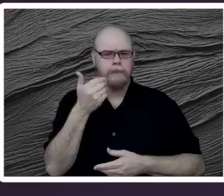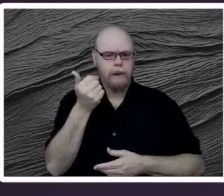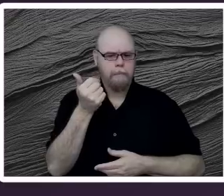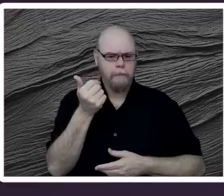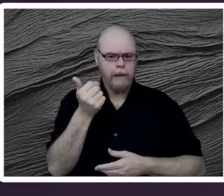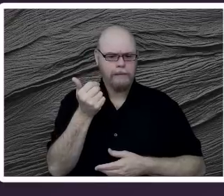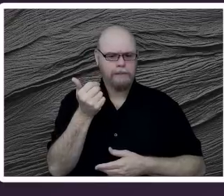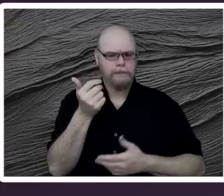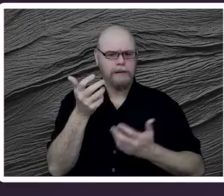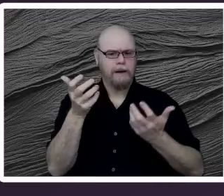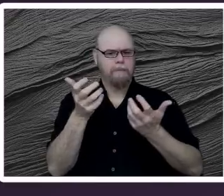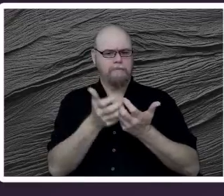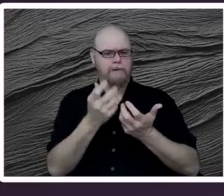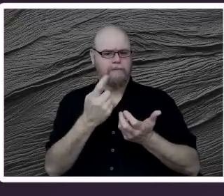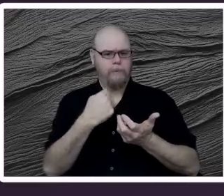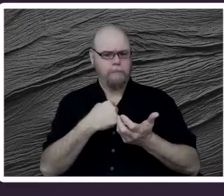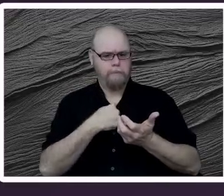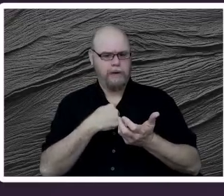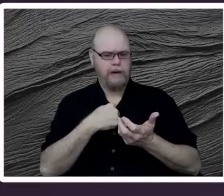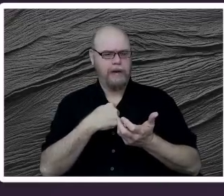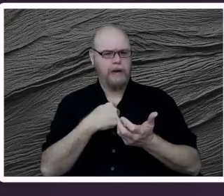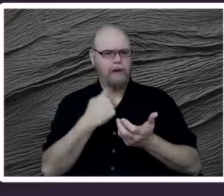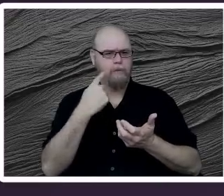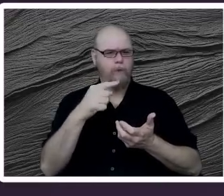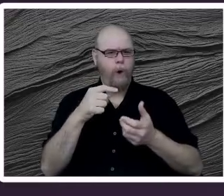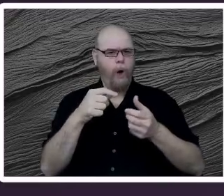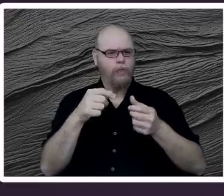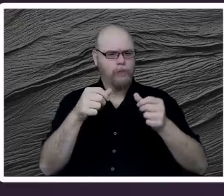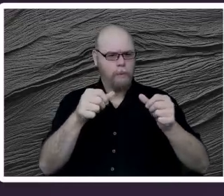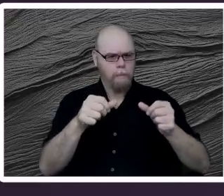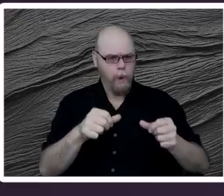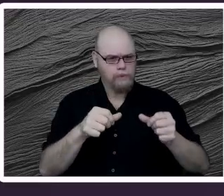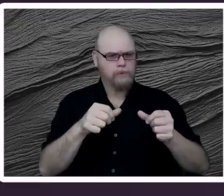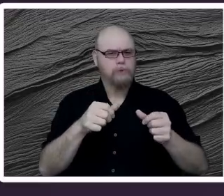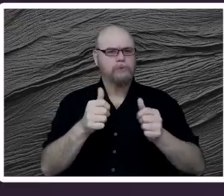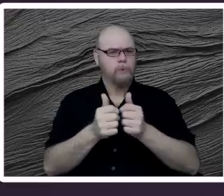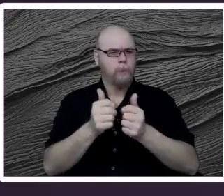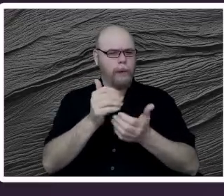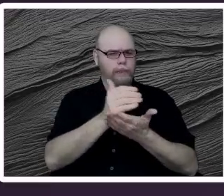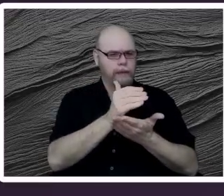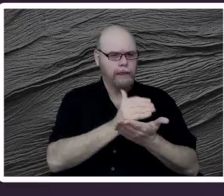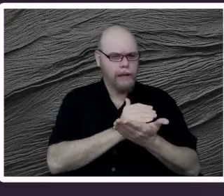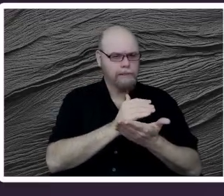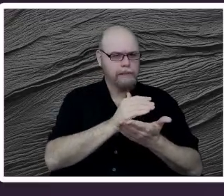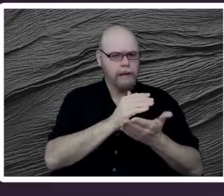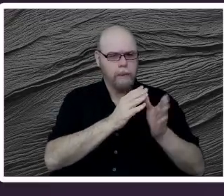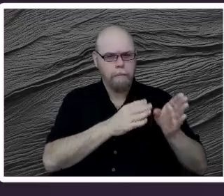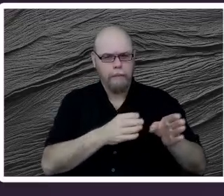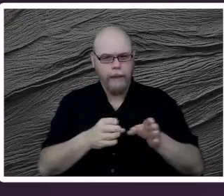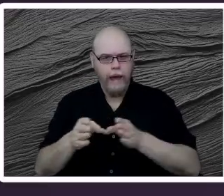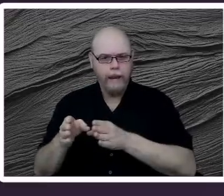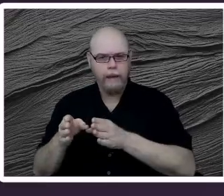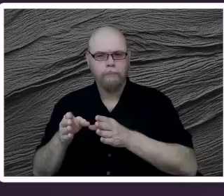the wall and that is with my lesson planning. The posters are packed with so much information,